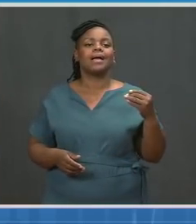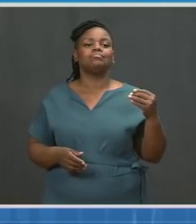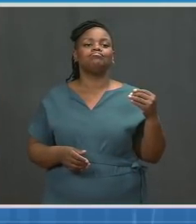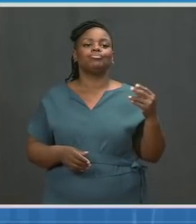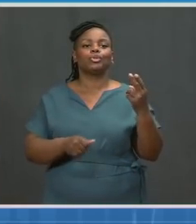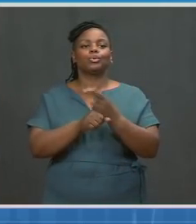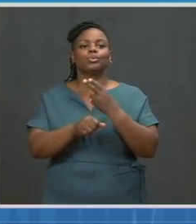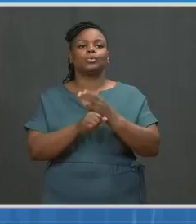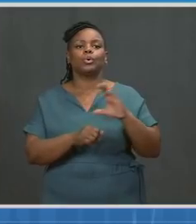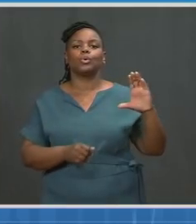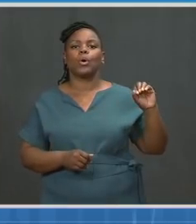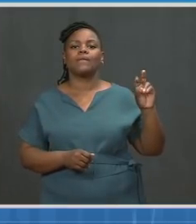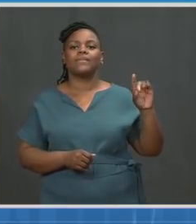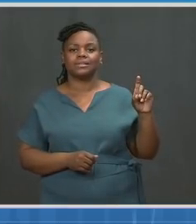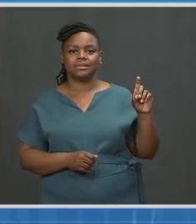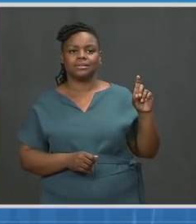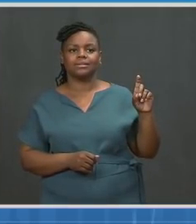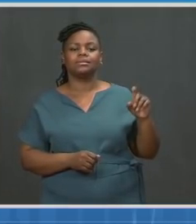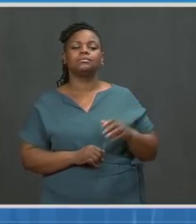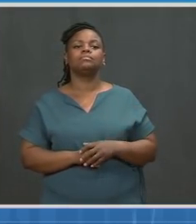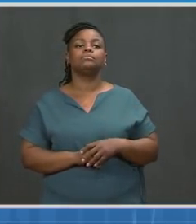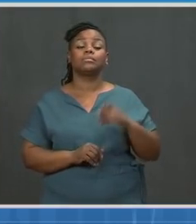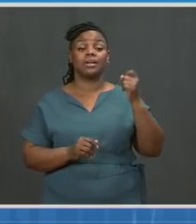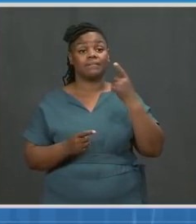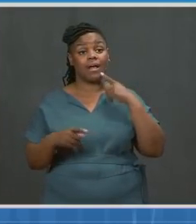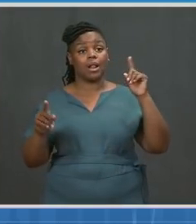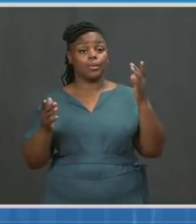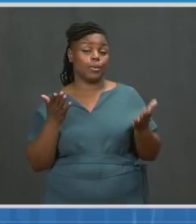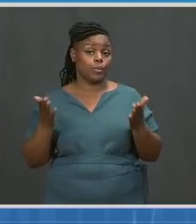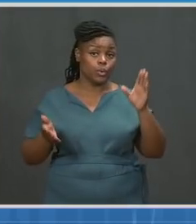And finally, I think you may be aware that we are making sure